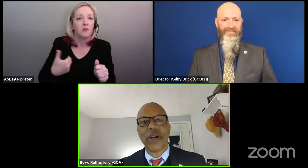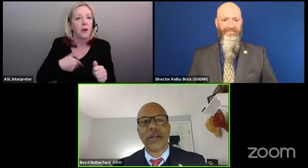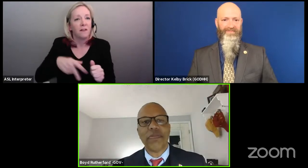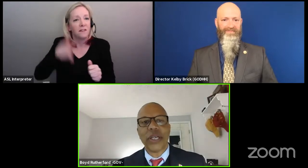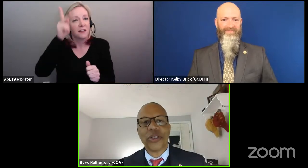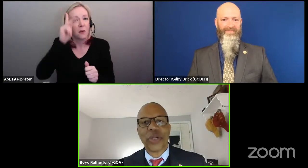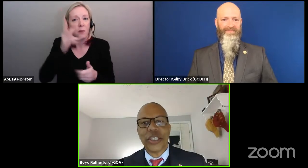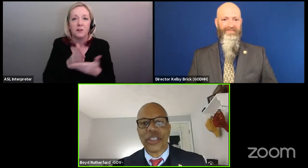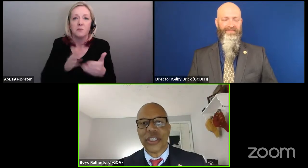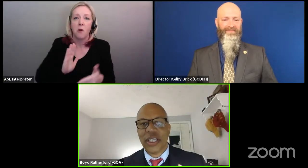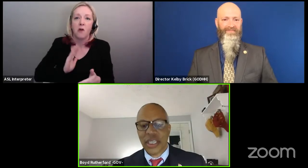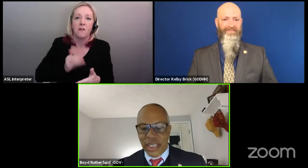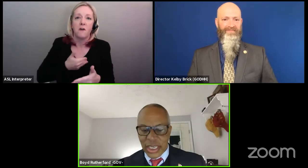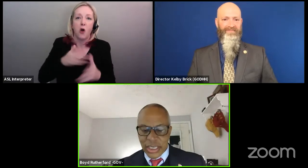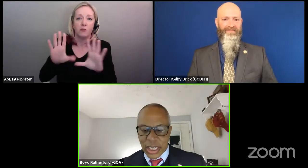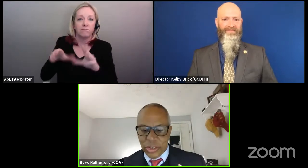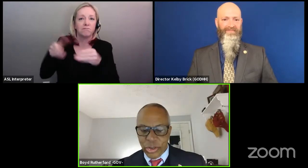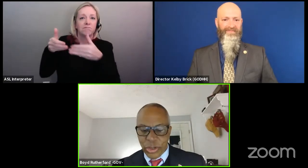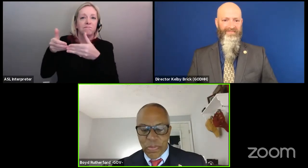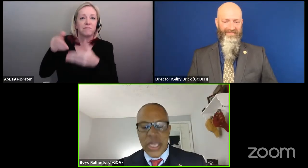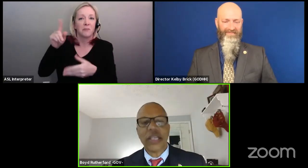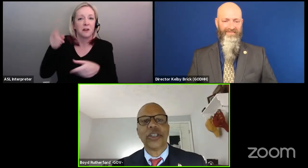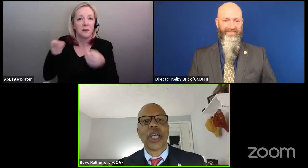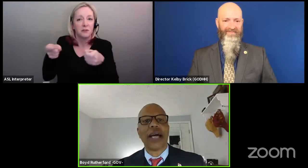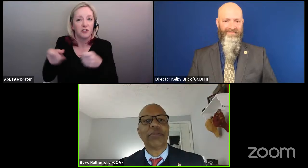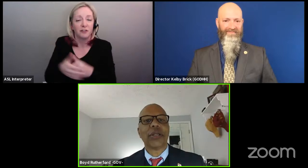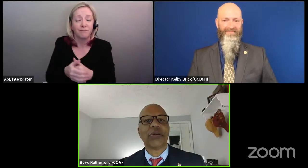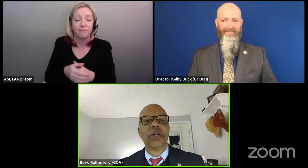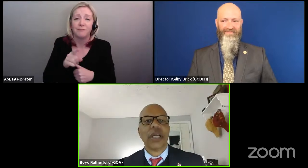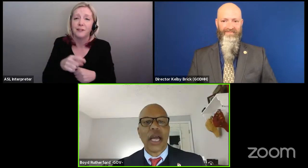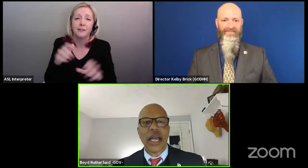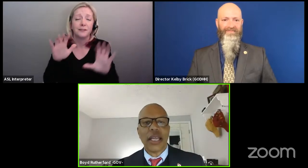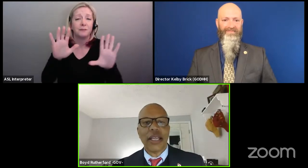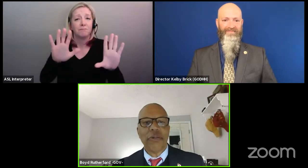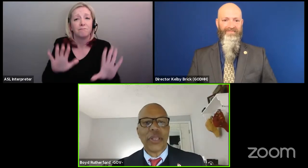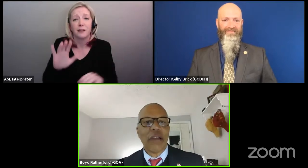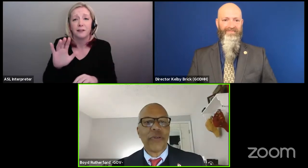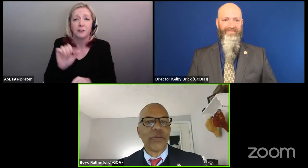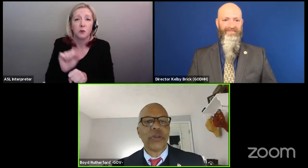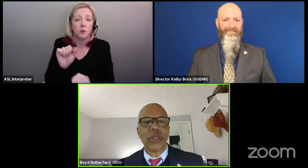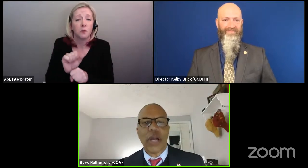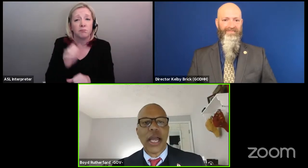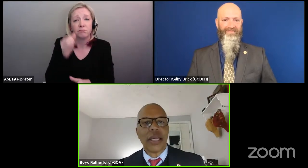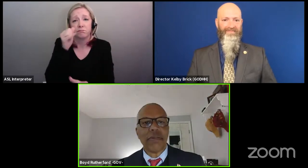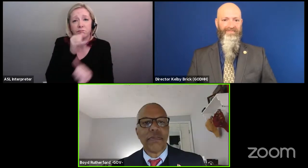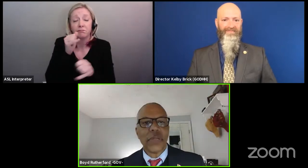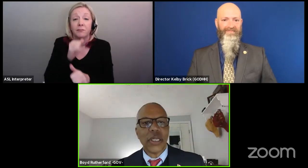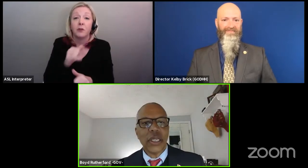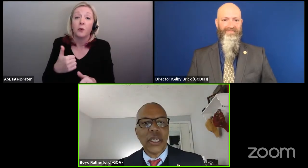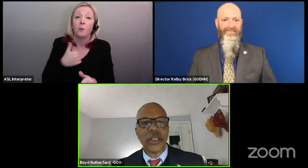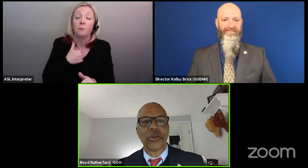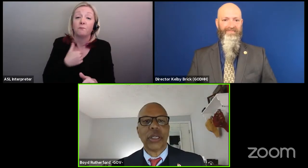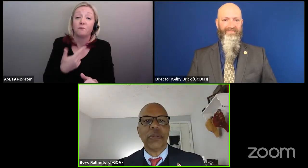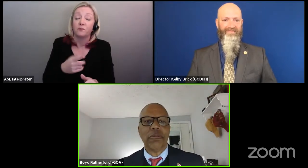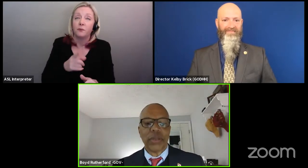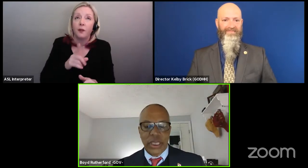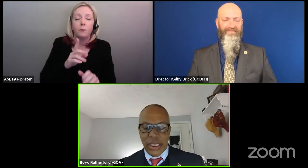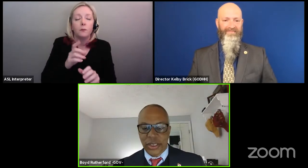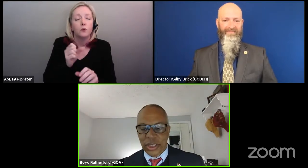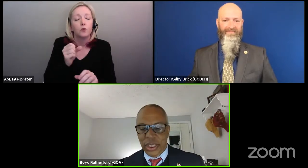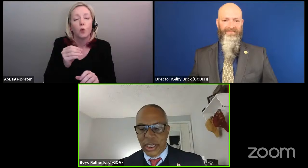our administration. He does a tremendous job. So without further ado, I am extremely pleased